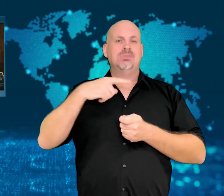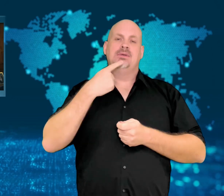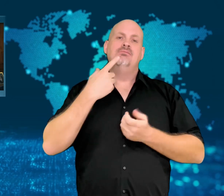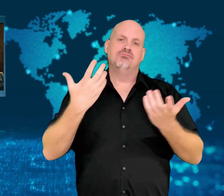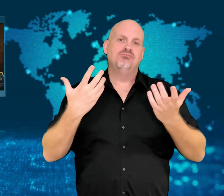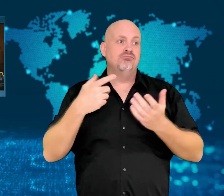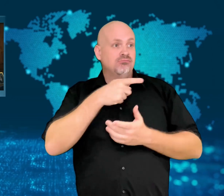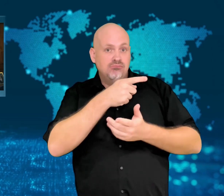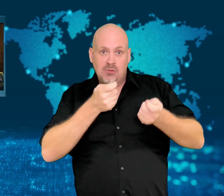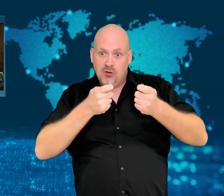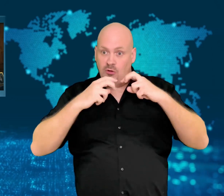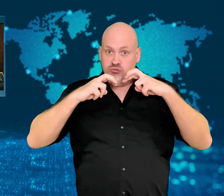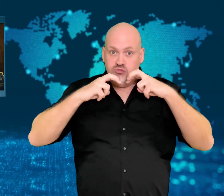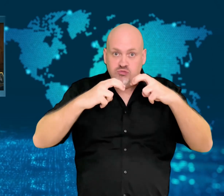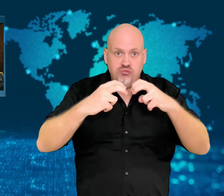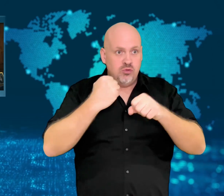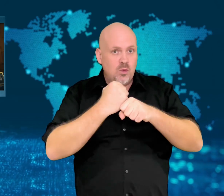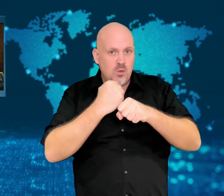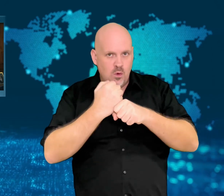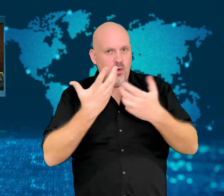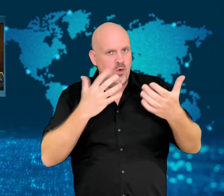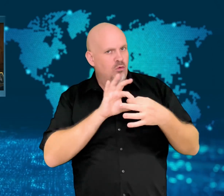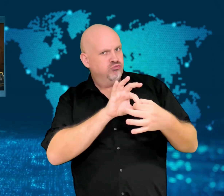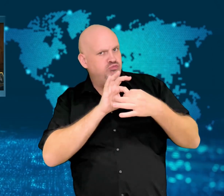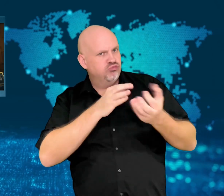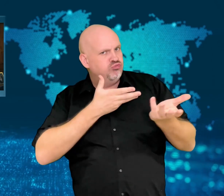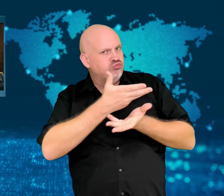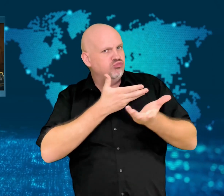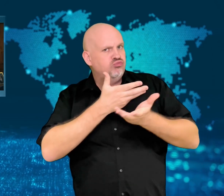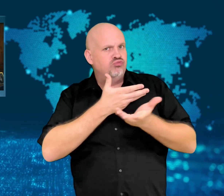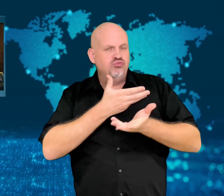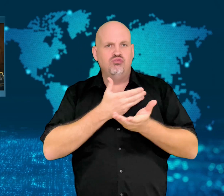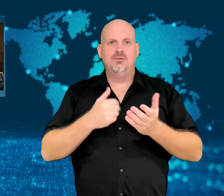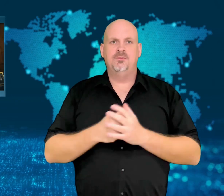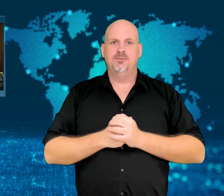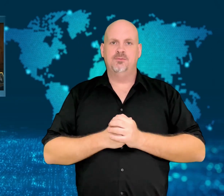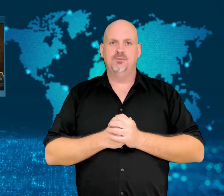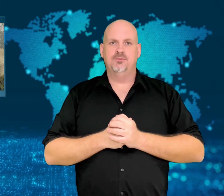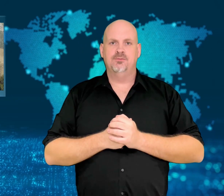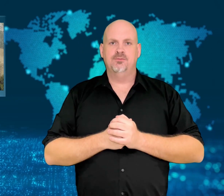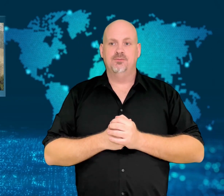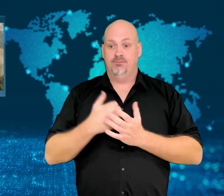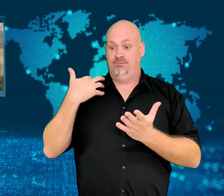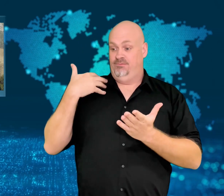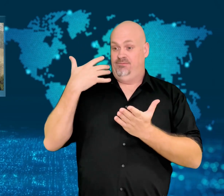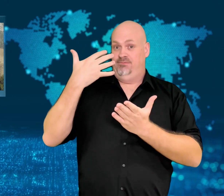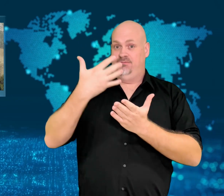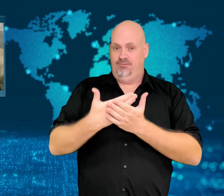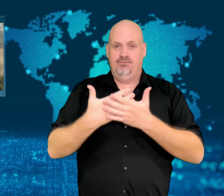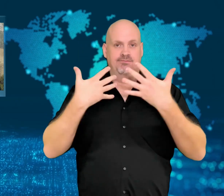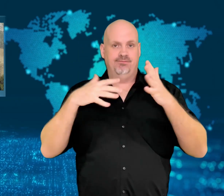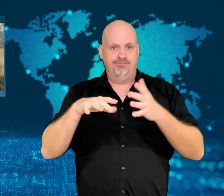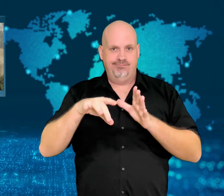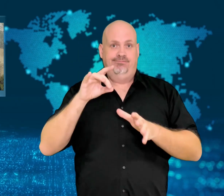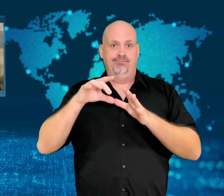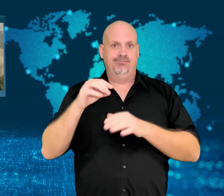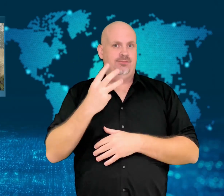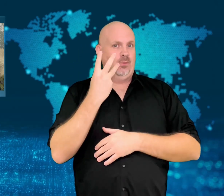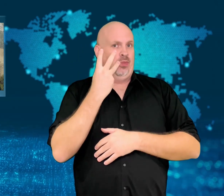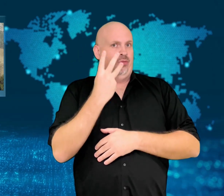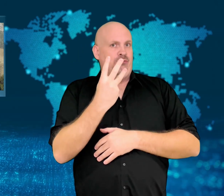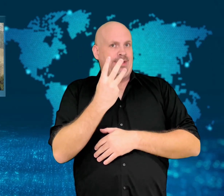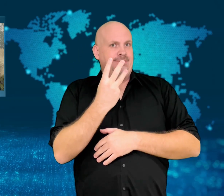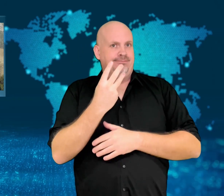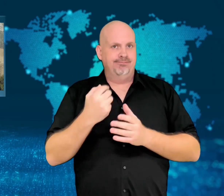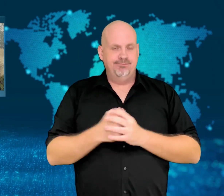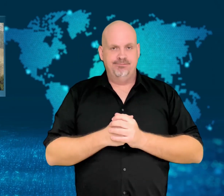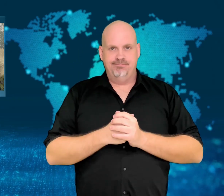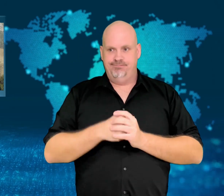The White House says it will cooperate with that counsel.